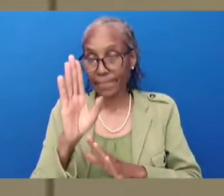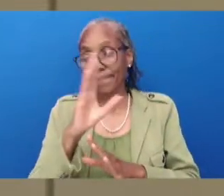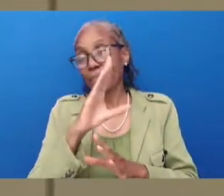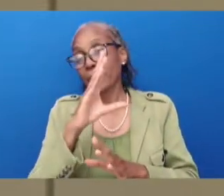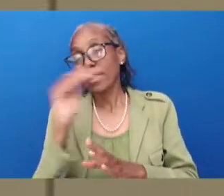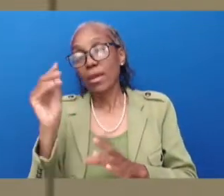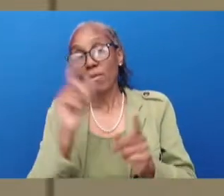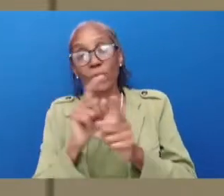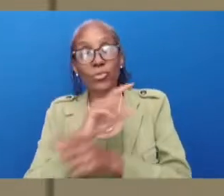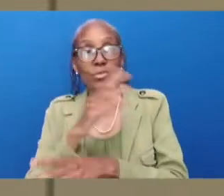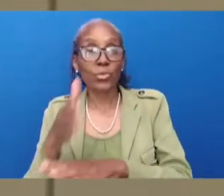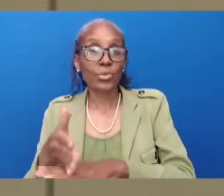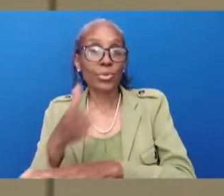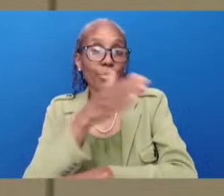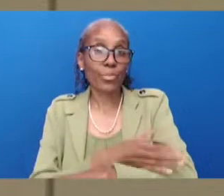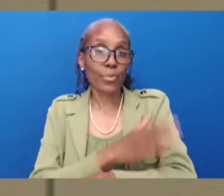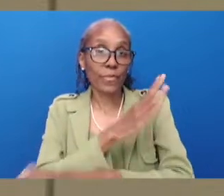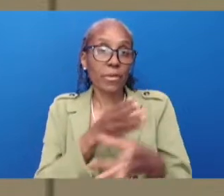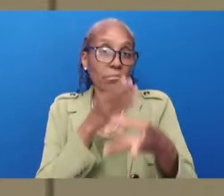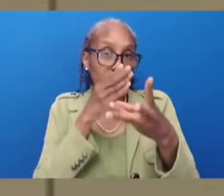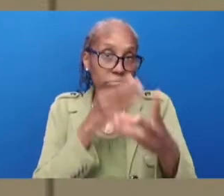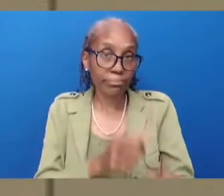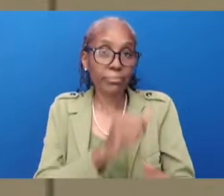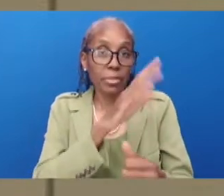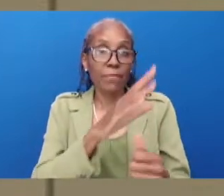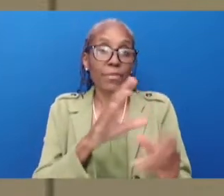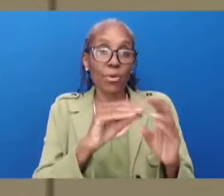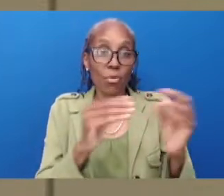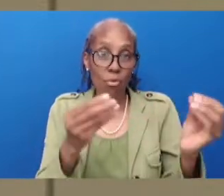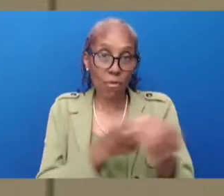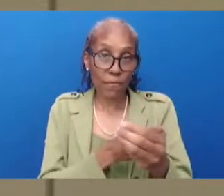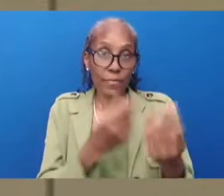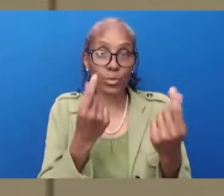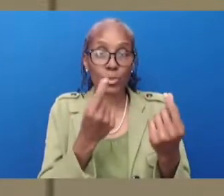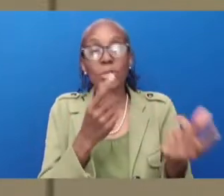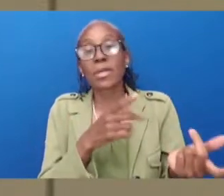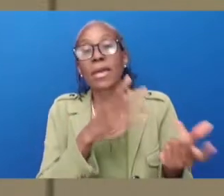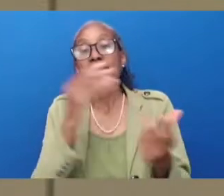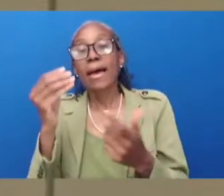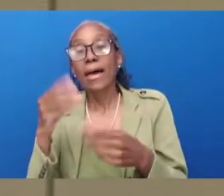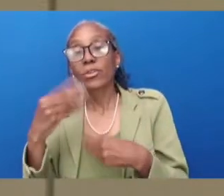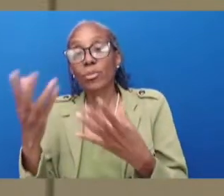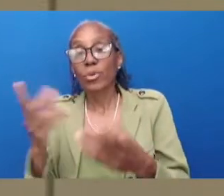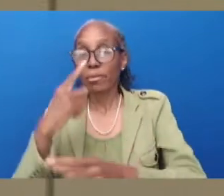THEY'RE DEDICATED TO